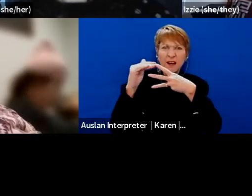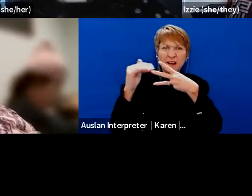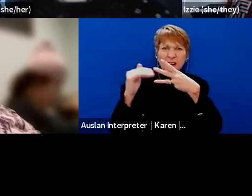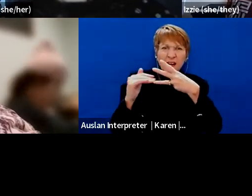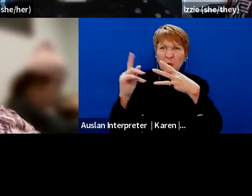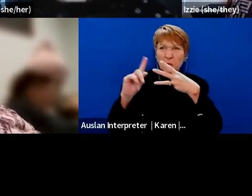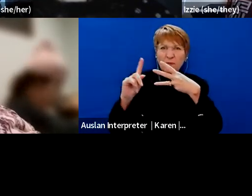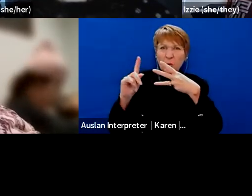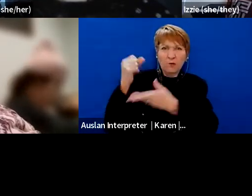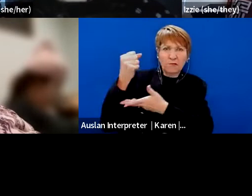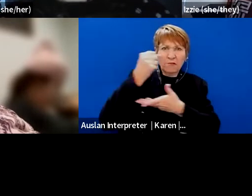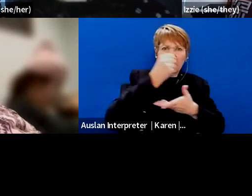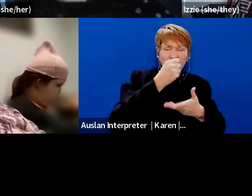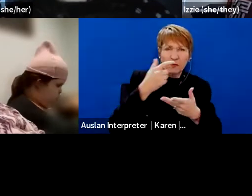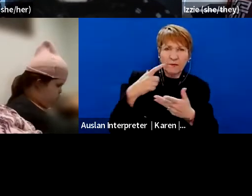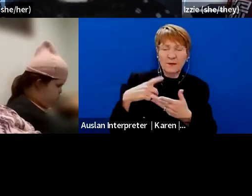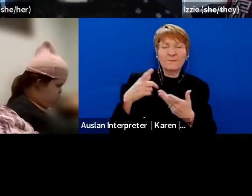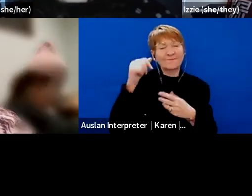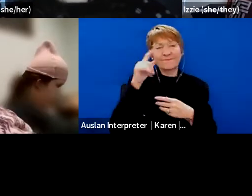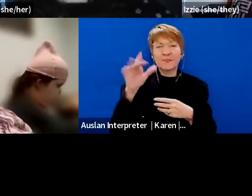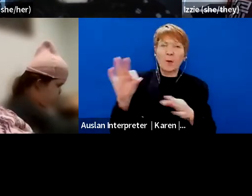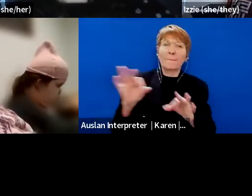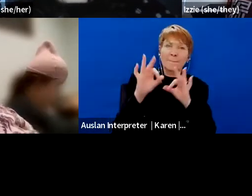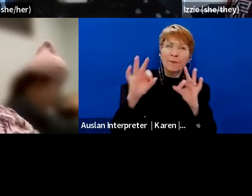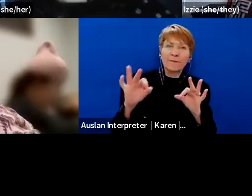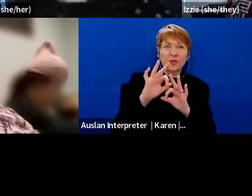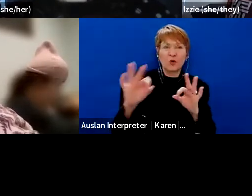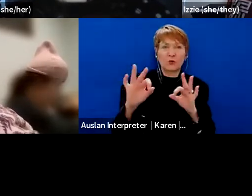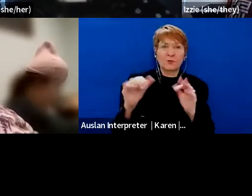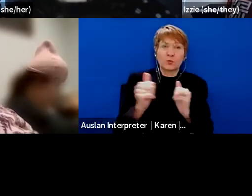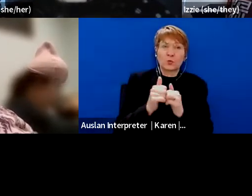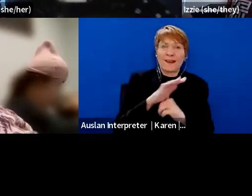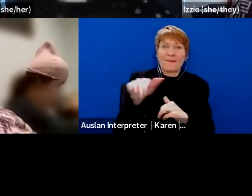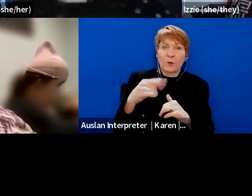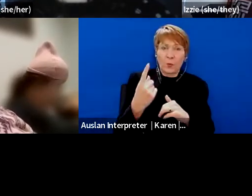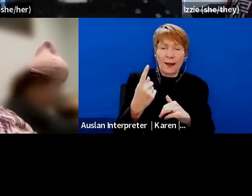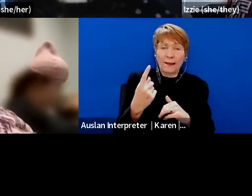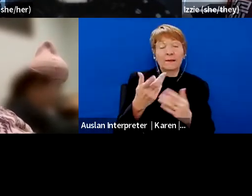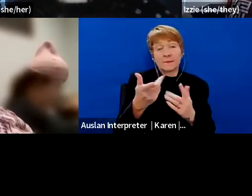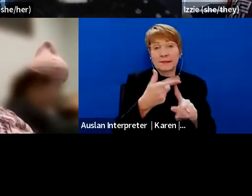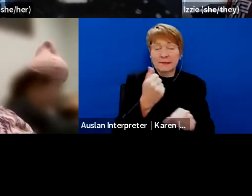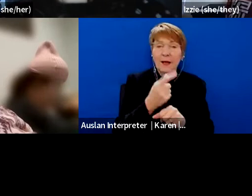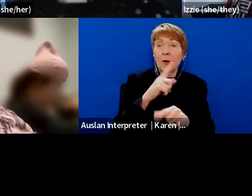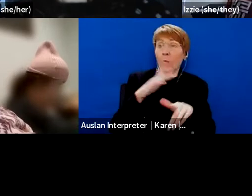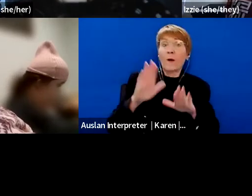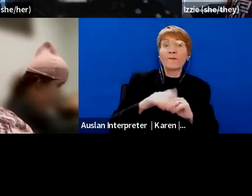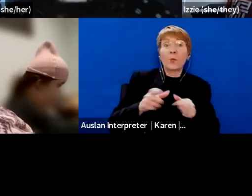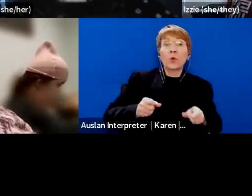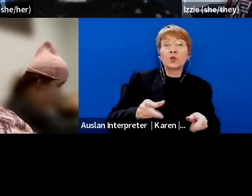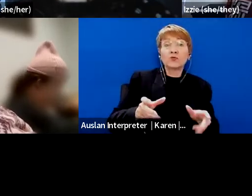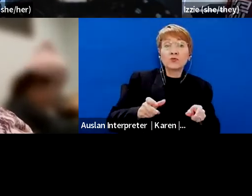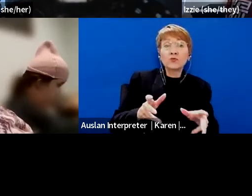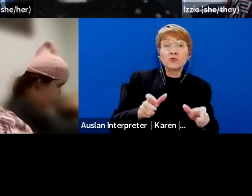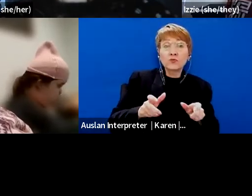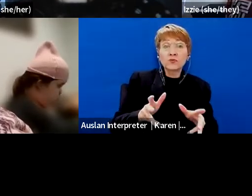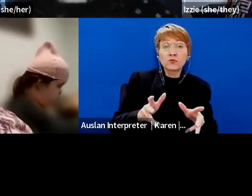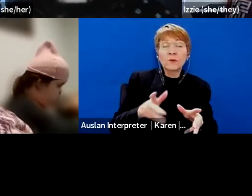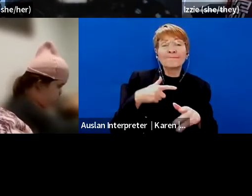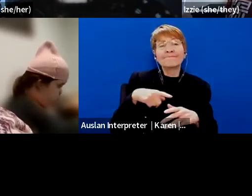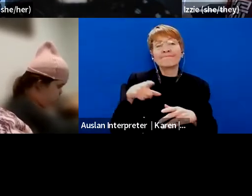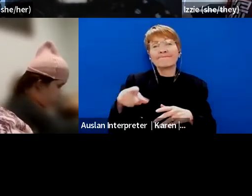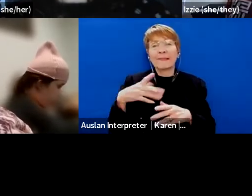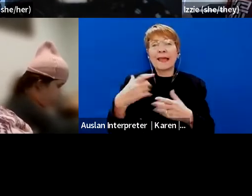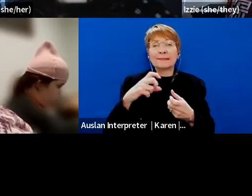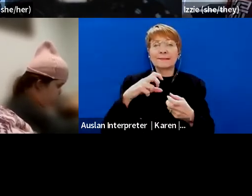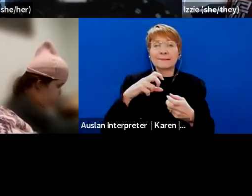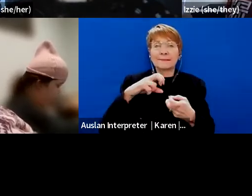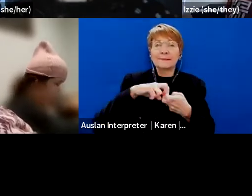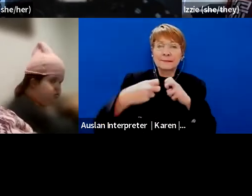Still, it's not perfect obviously that's not the best for everybody and things like at the moment we're waiting to get a wheelchair because George's got increased mobility issues.